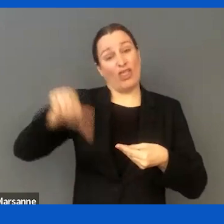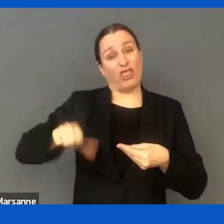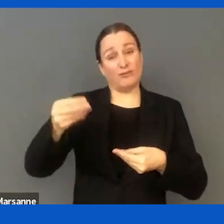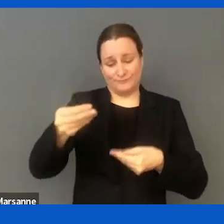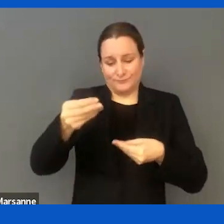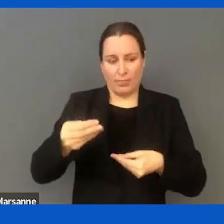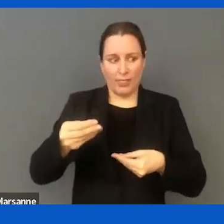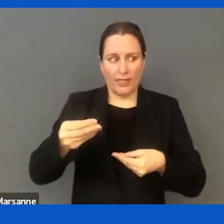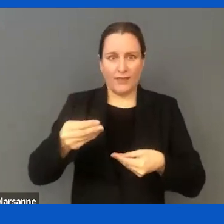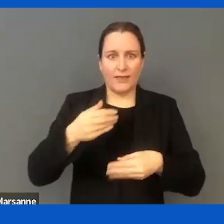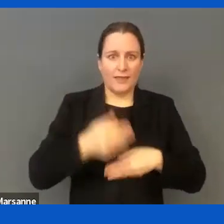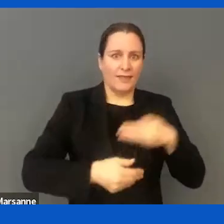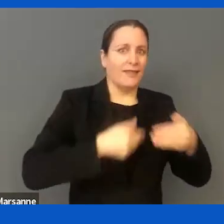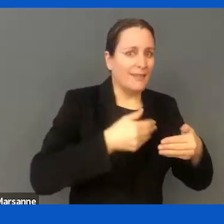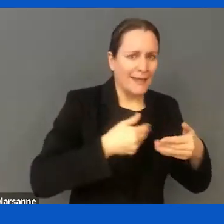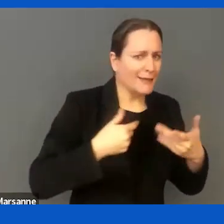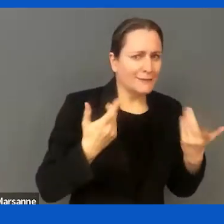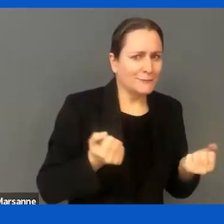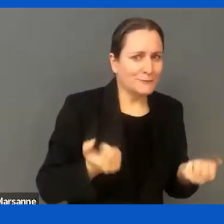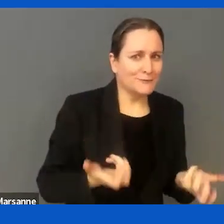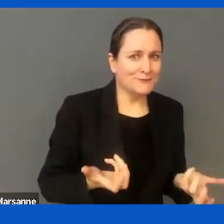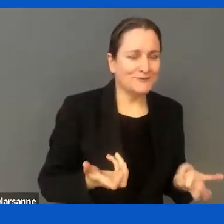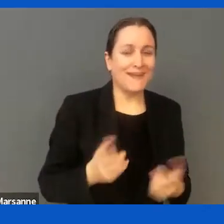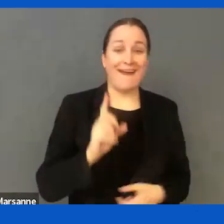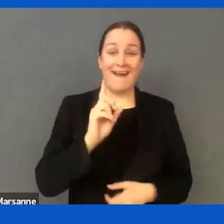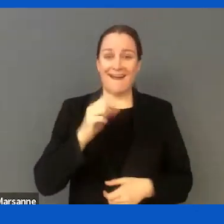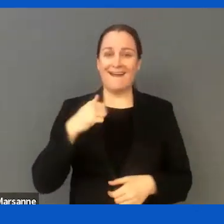You know, training is the thing that will actually prevent the problem from happening